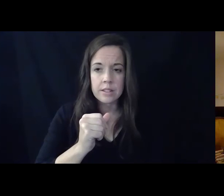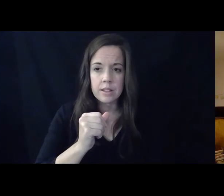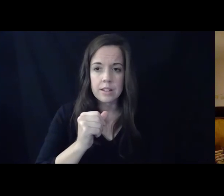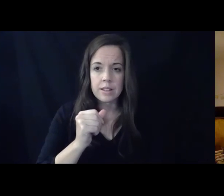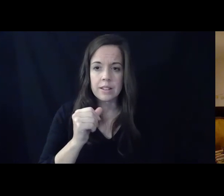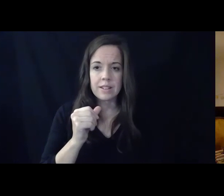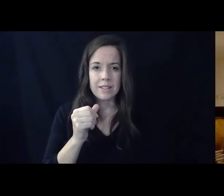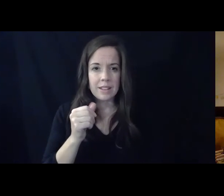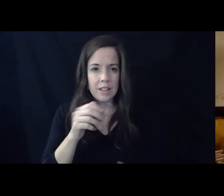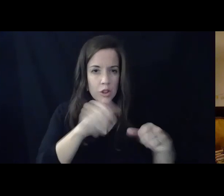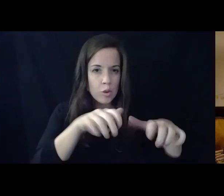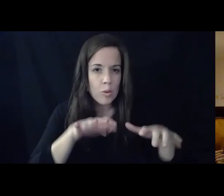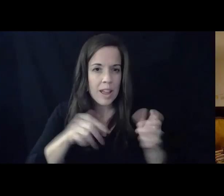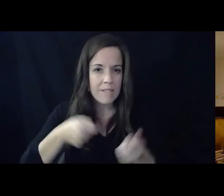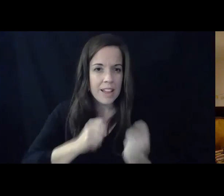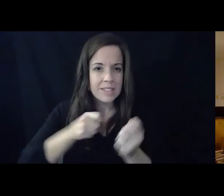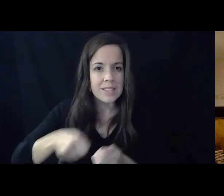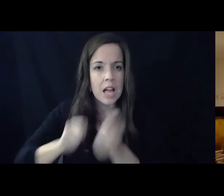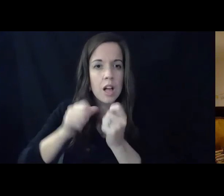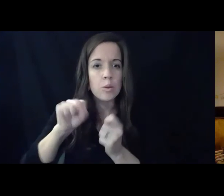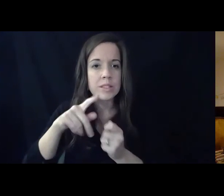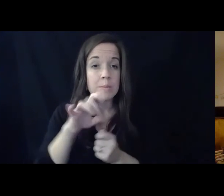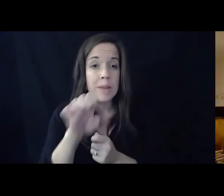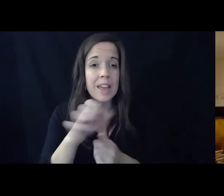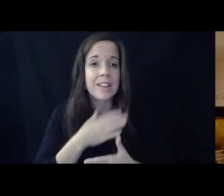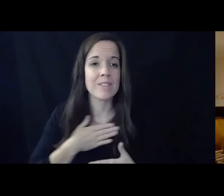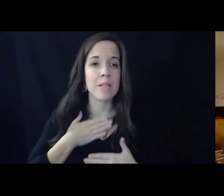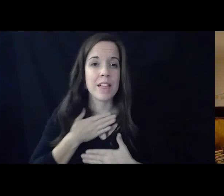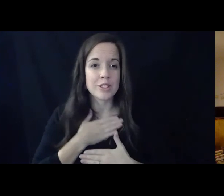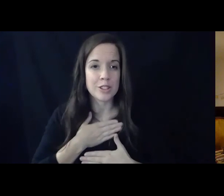I’ve dug with the spade of pleasure. But, wanting